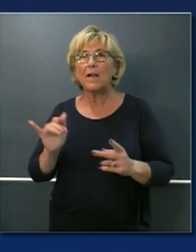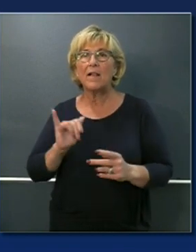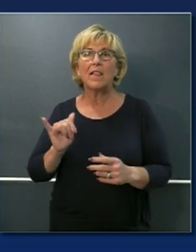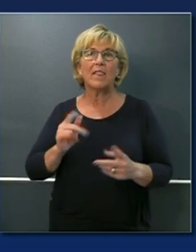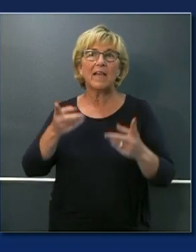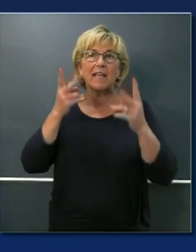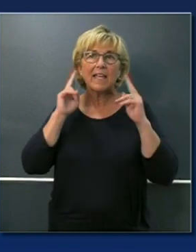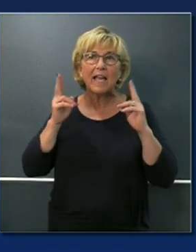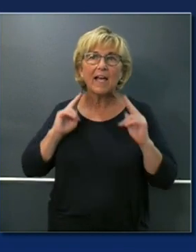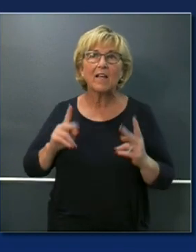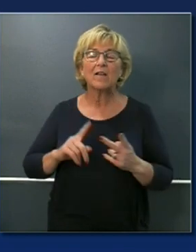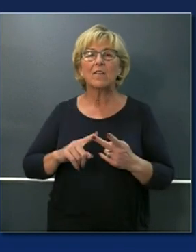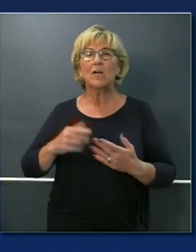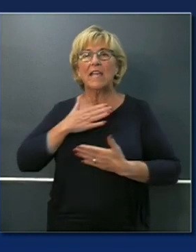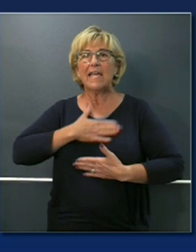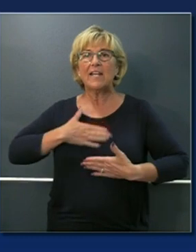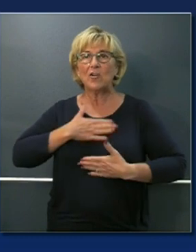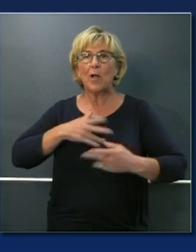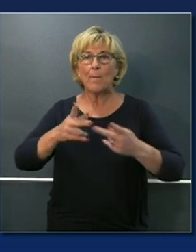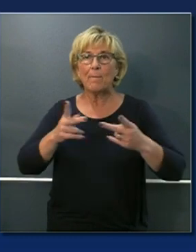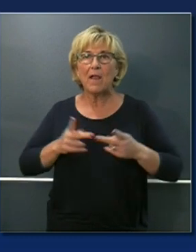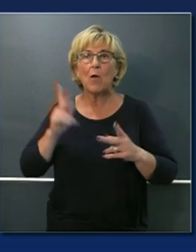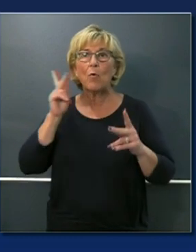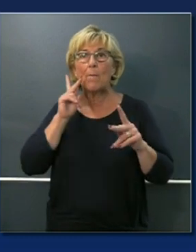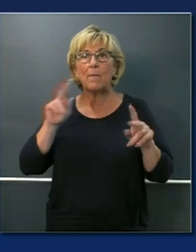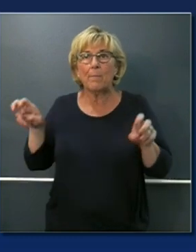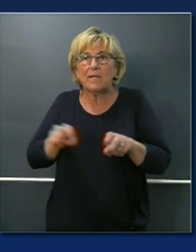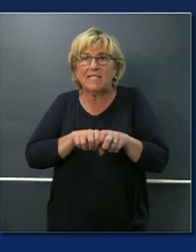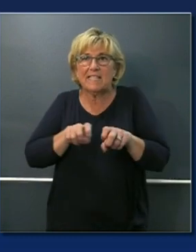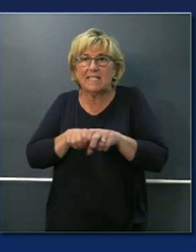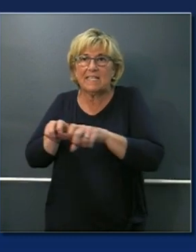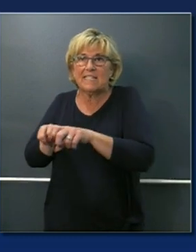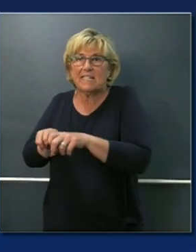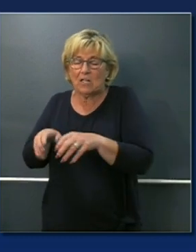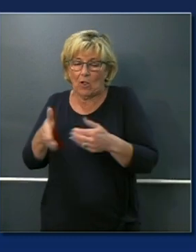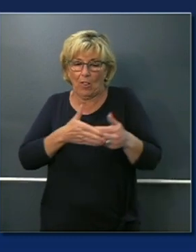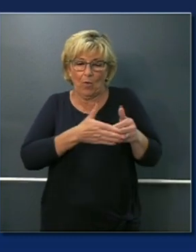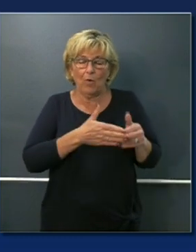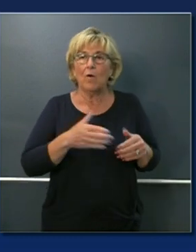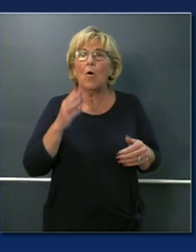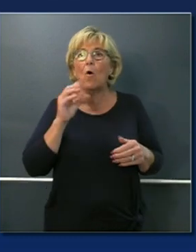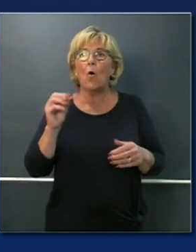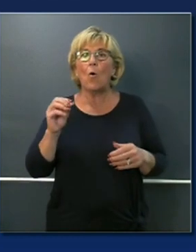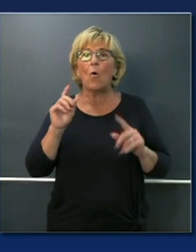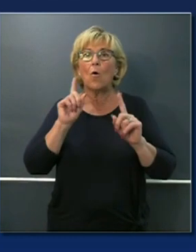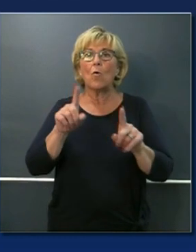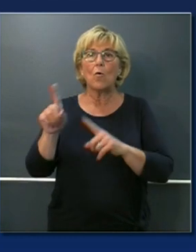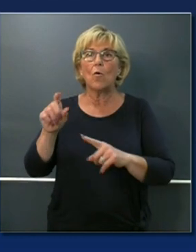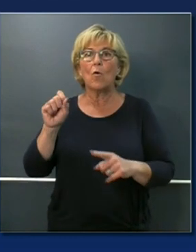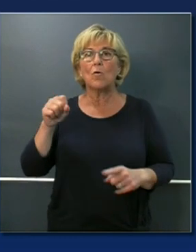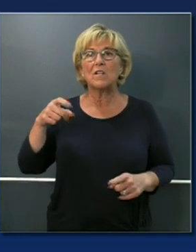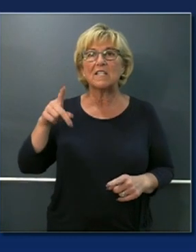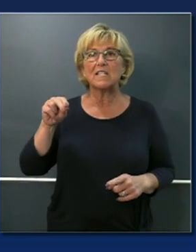THE FINAL STAGES WE DISCUSSED OUR STAGE 3 AND 4. STAGE 3 IS WHEN WE ARE TALKING ABOUT HIGHER RISK WORKPLACES AND THAT IS ONE OF THE LATER PHASES BECAUSE WE KNOW THAT WILL TAKE